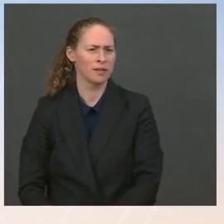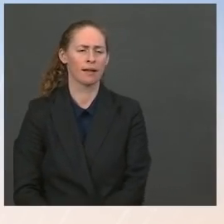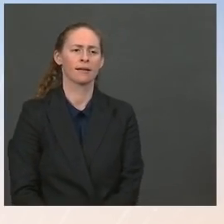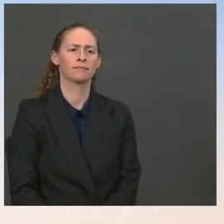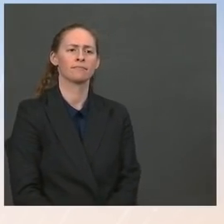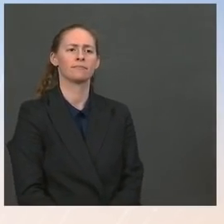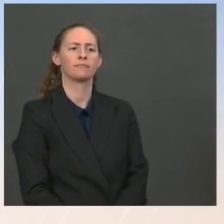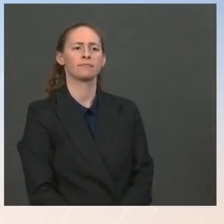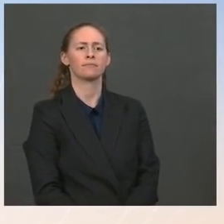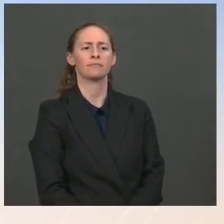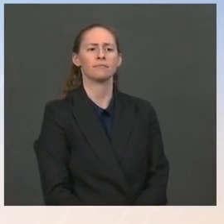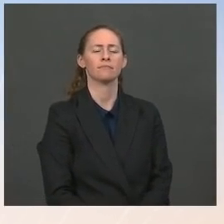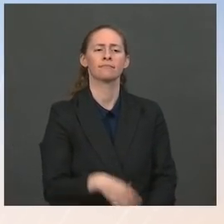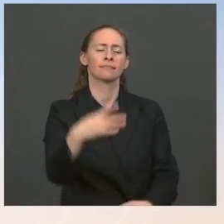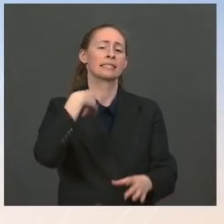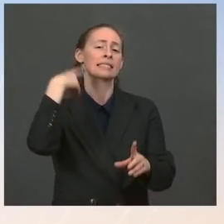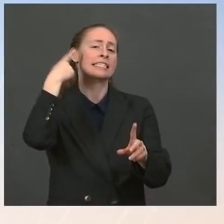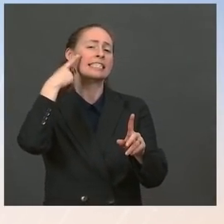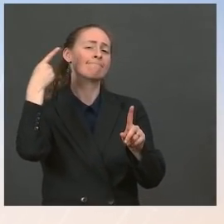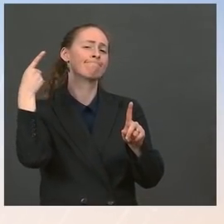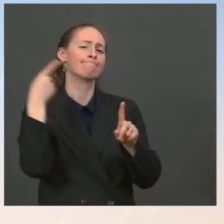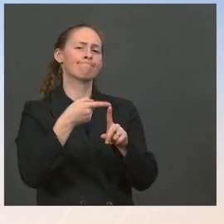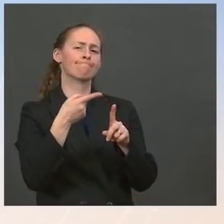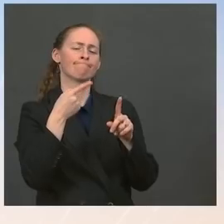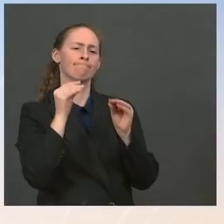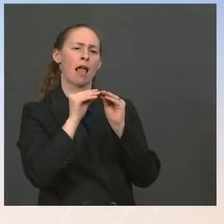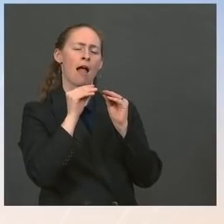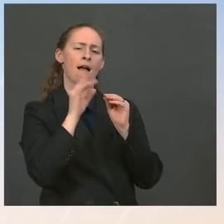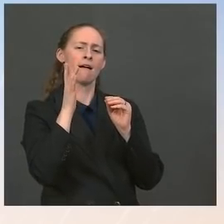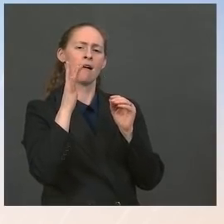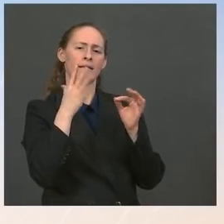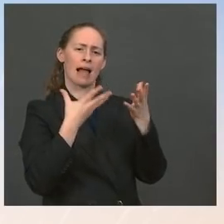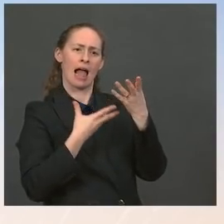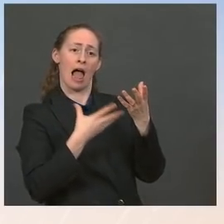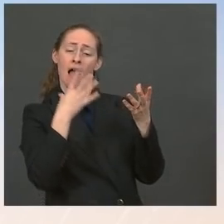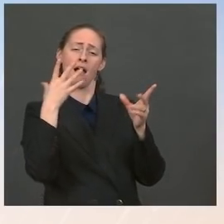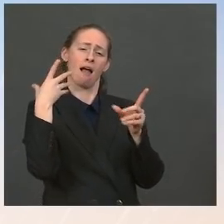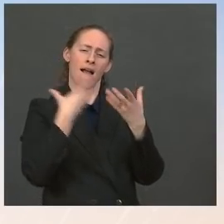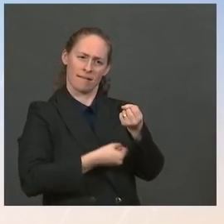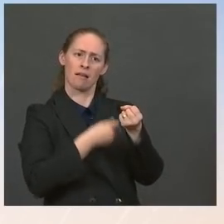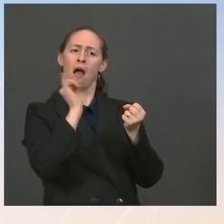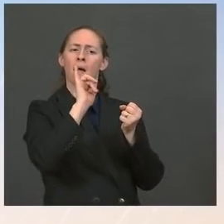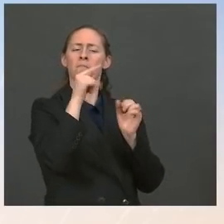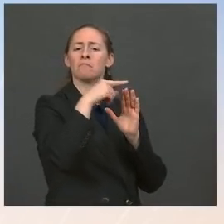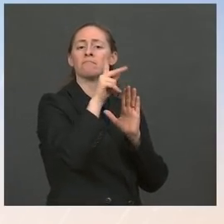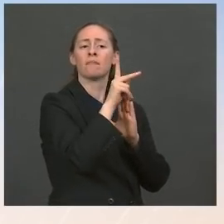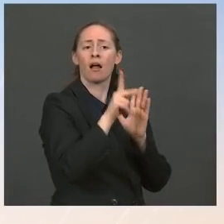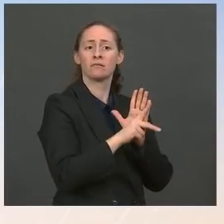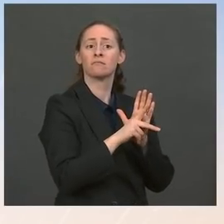defending a policy is not a new thing from an administration, regardless if it's a Republican or Democratic administration.